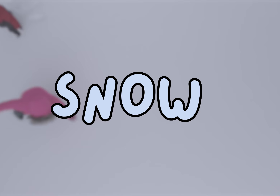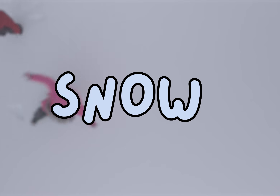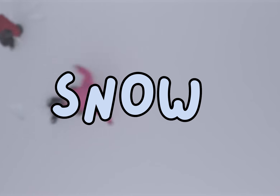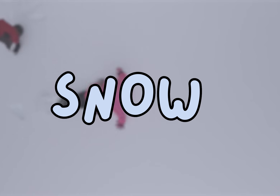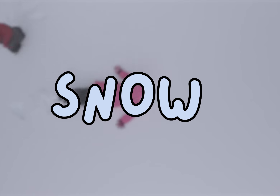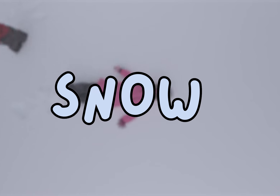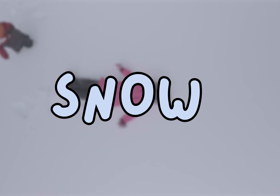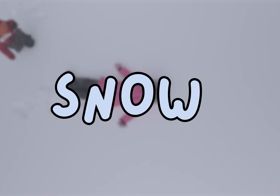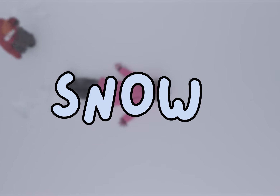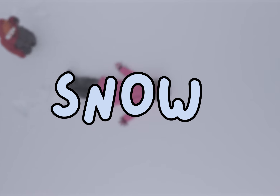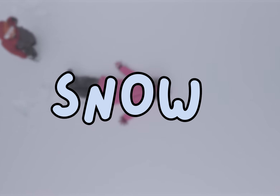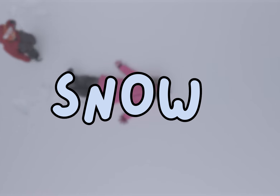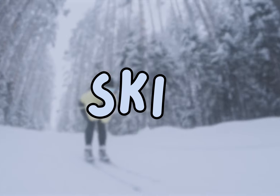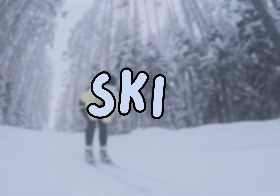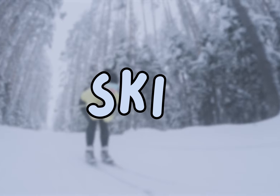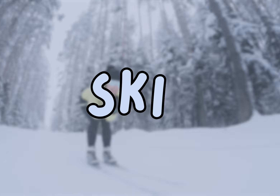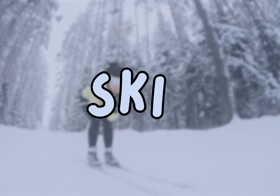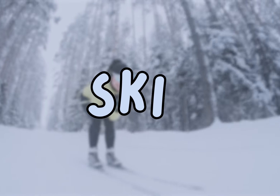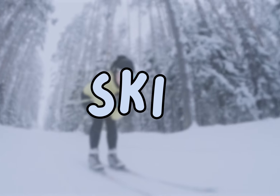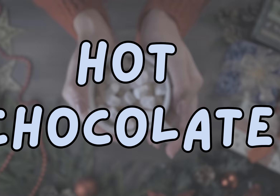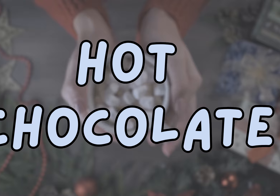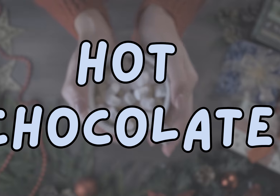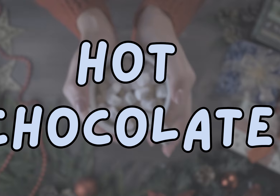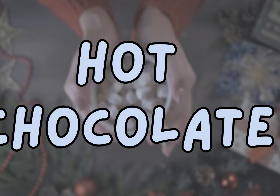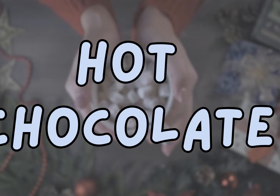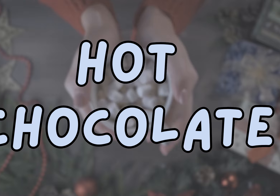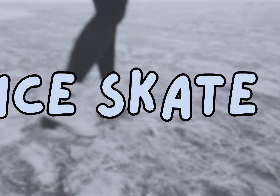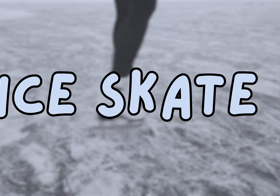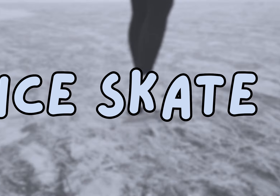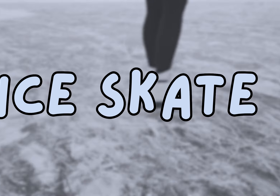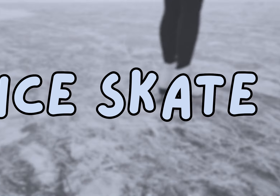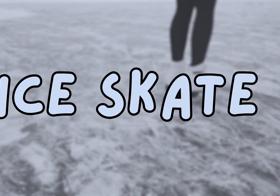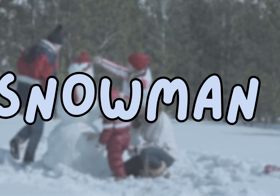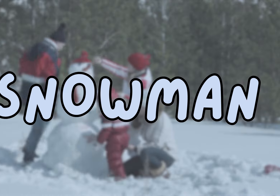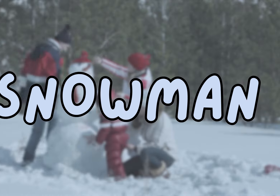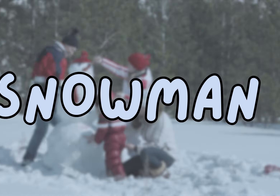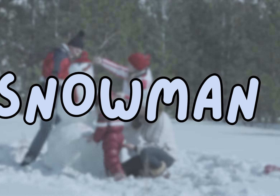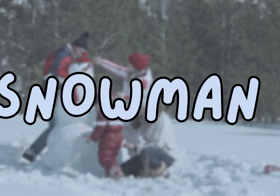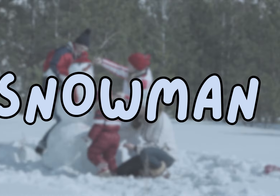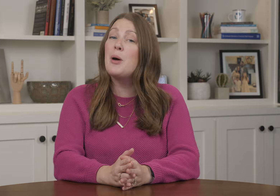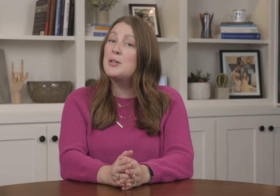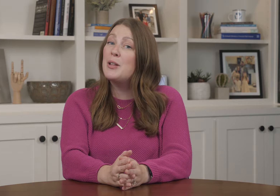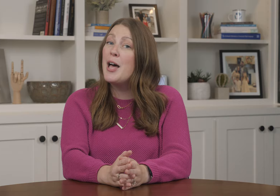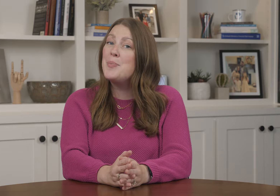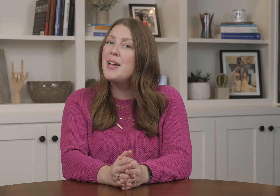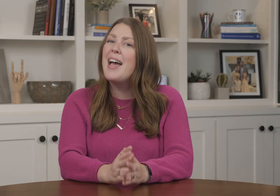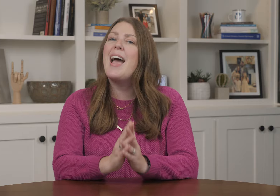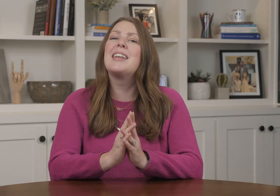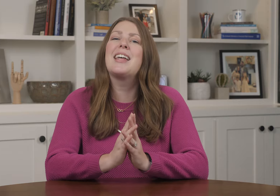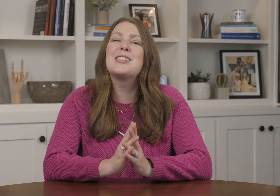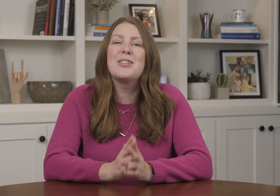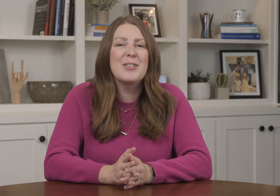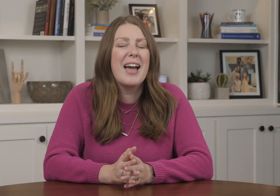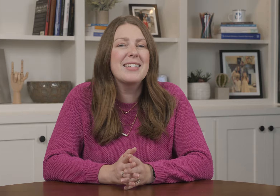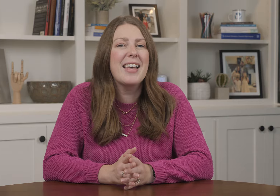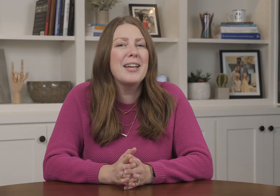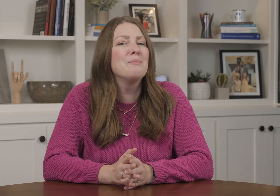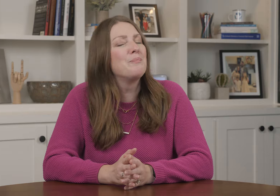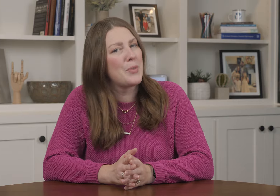These signs will help you share the joys of the season using ASL. So bundle up and let's learn how to sign